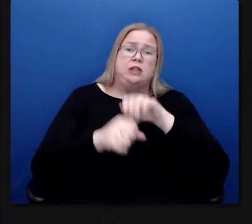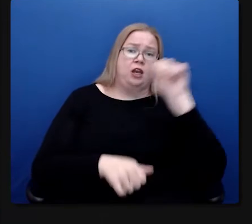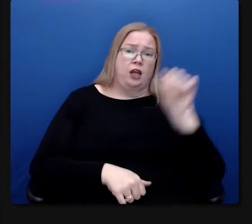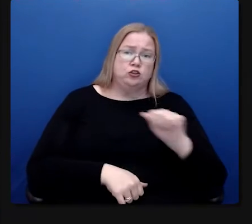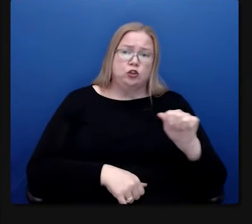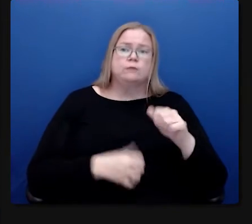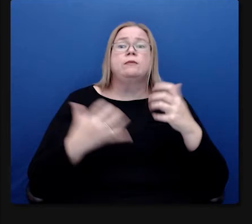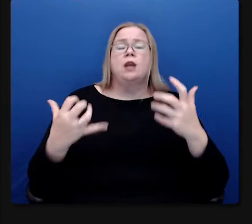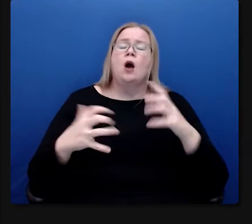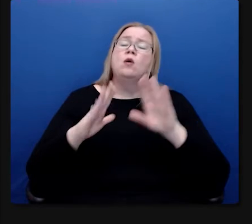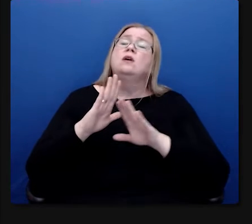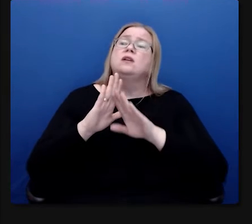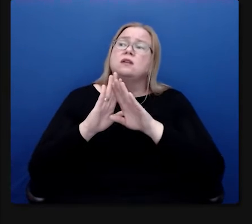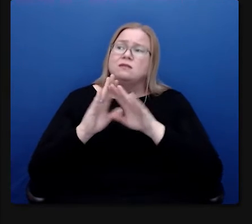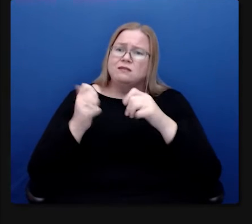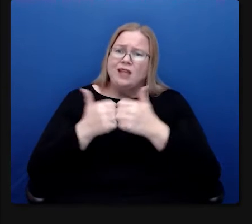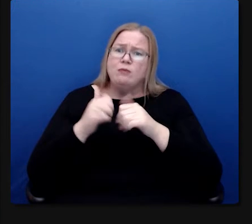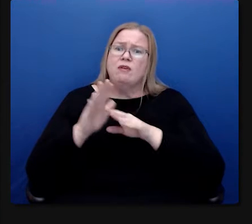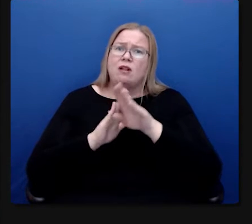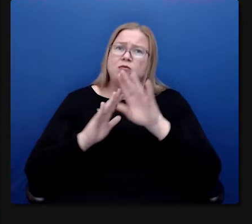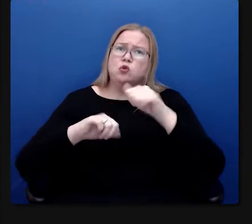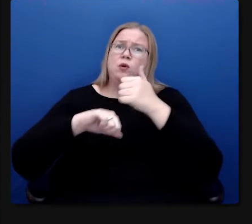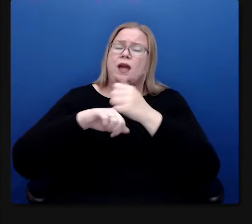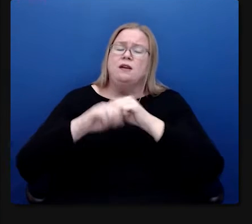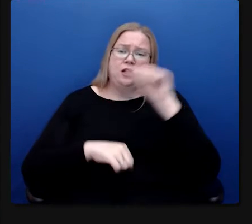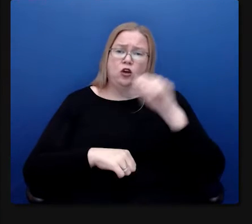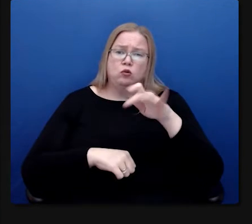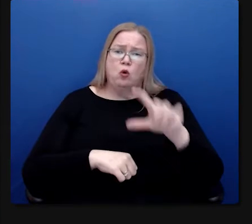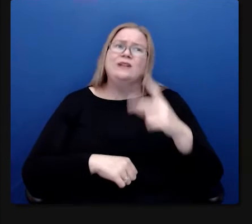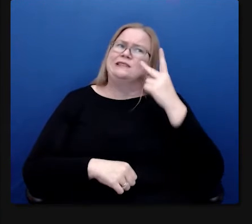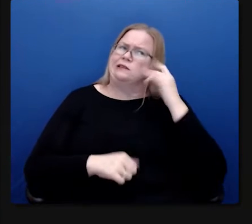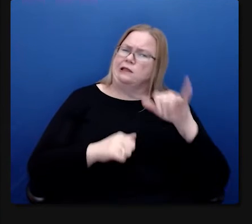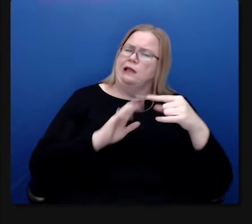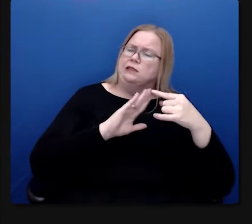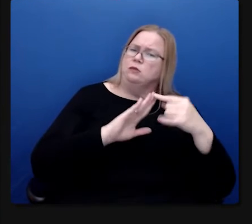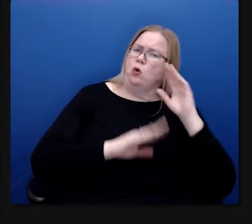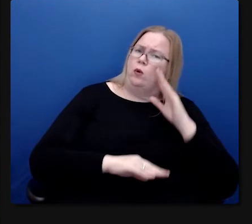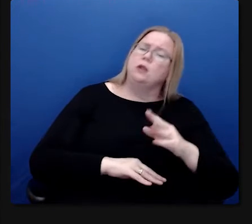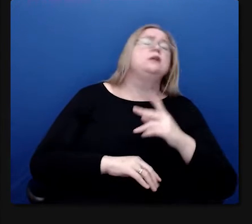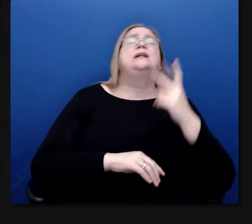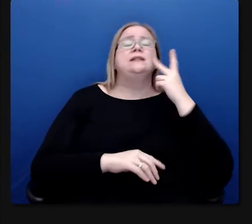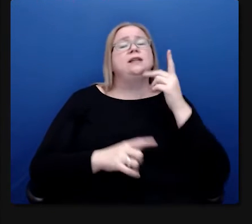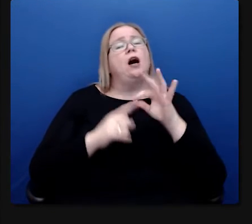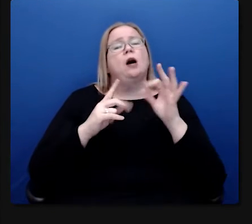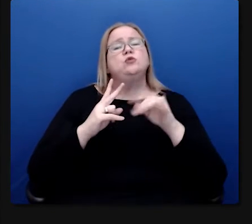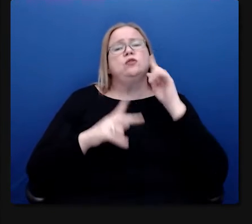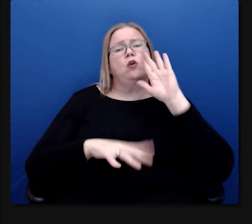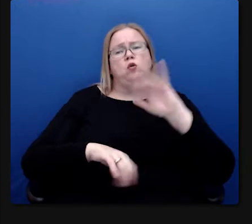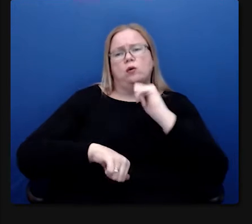When you create the Game Development Virtual Machine in the Azure Portal, which we'll see in the demo, you'll be given some options for your configuration.